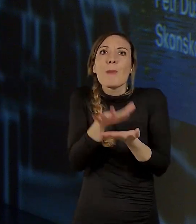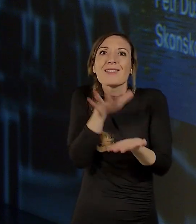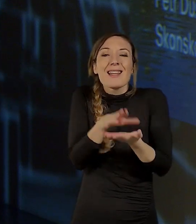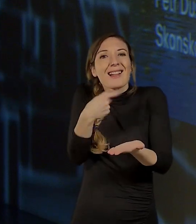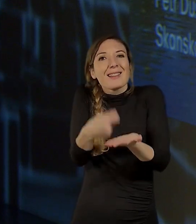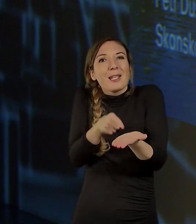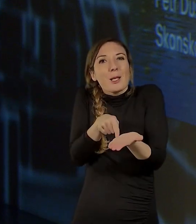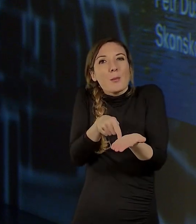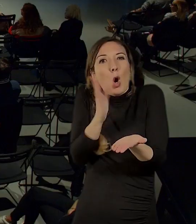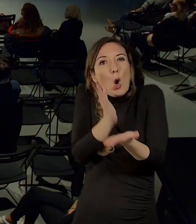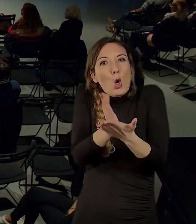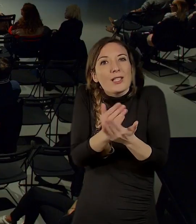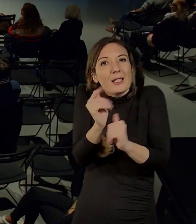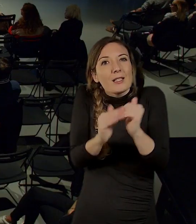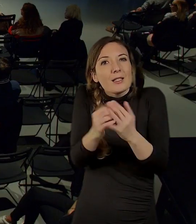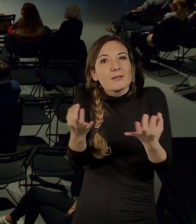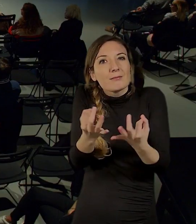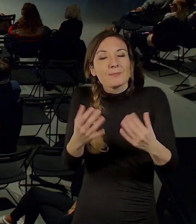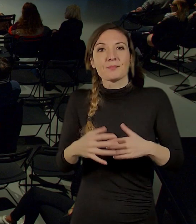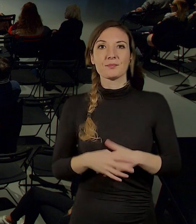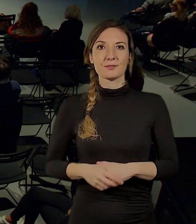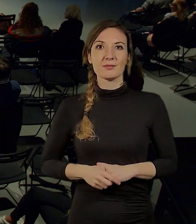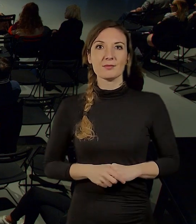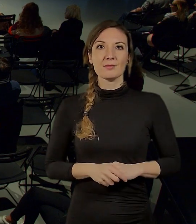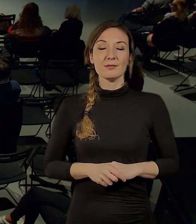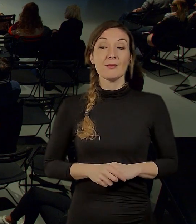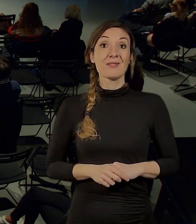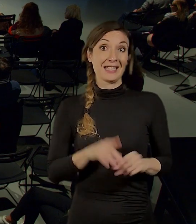two years ago as the very first in the world.